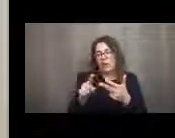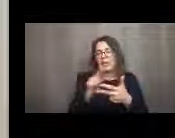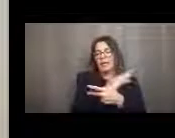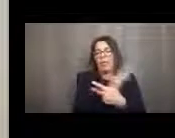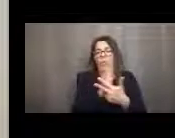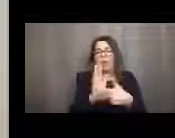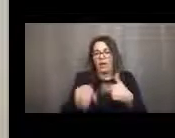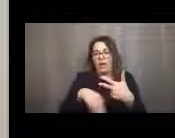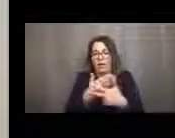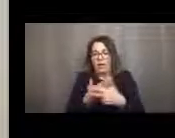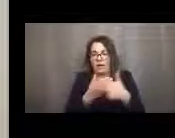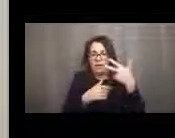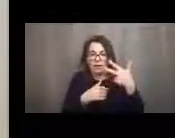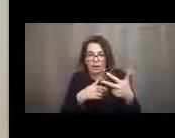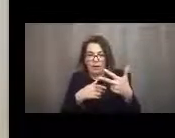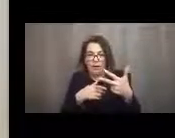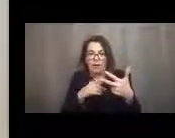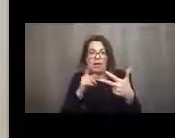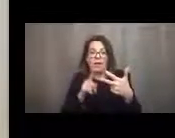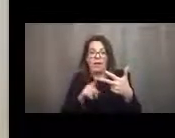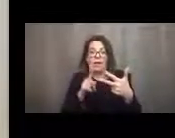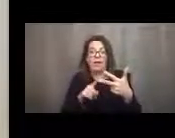that is prescribed by the Institution.